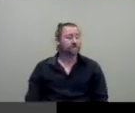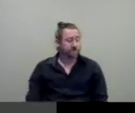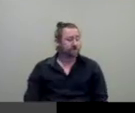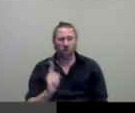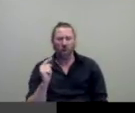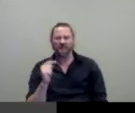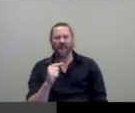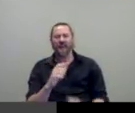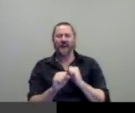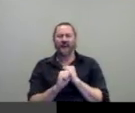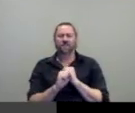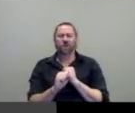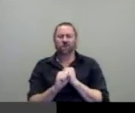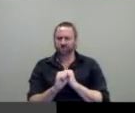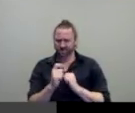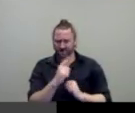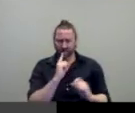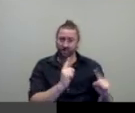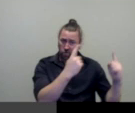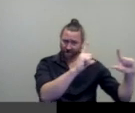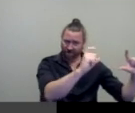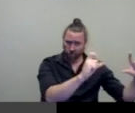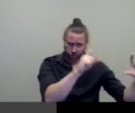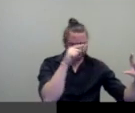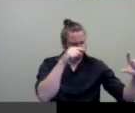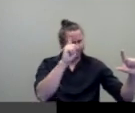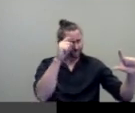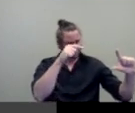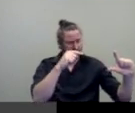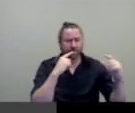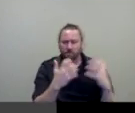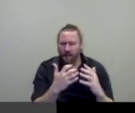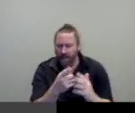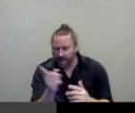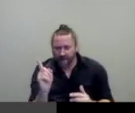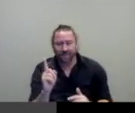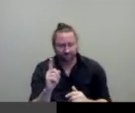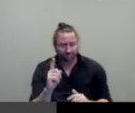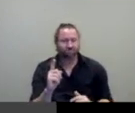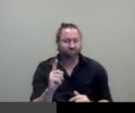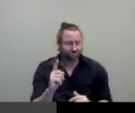so what was being advertised in this original photograph certainly a good number of you have